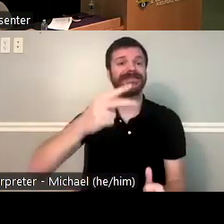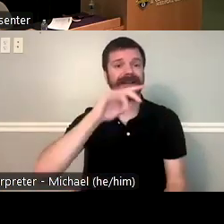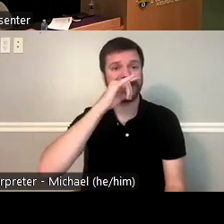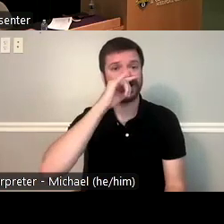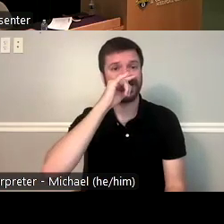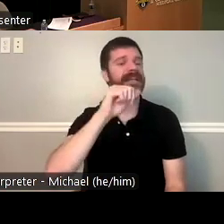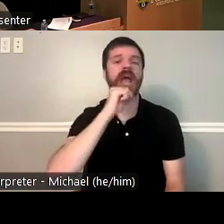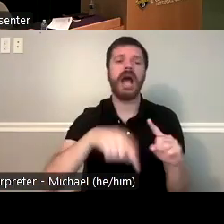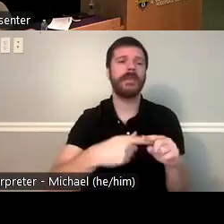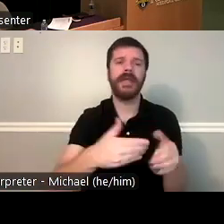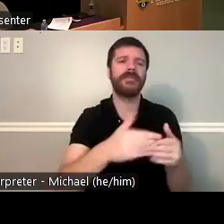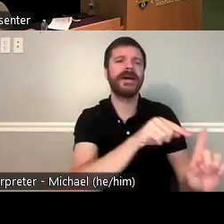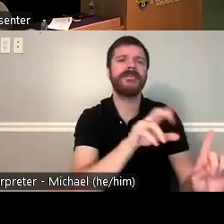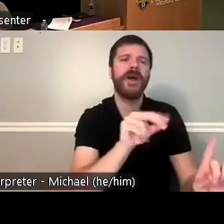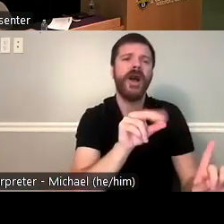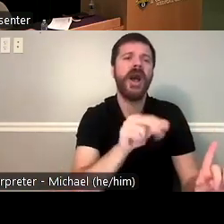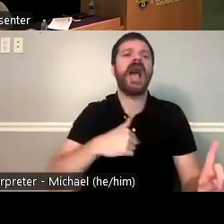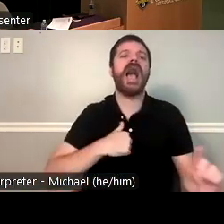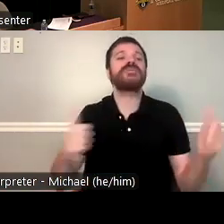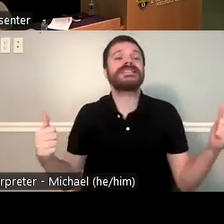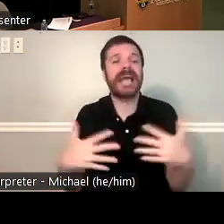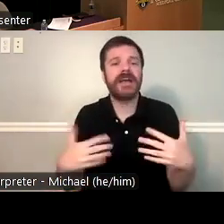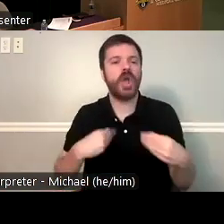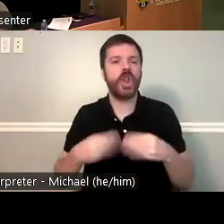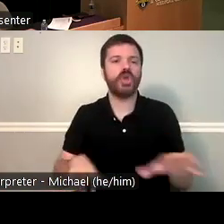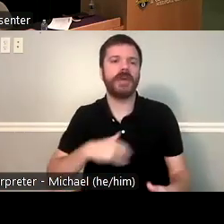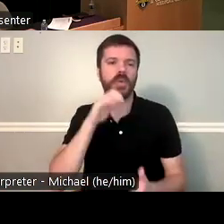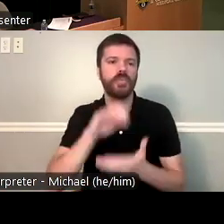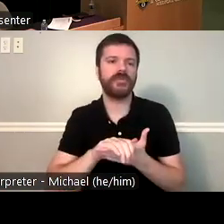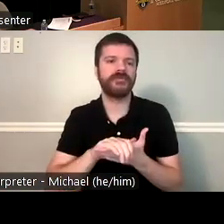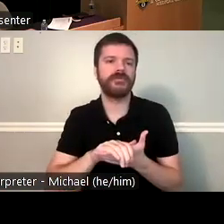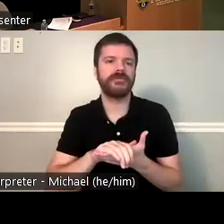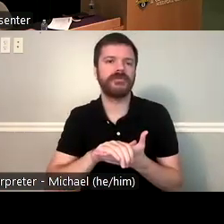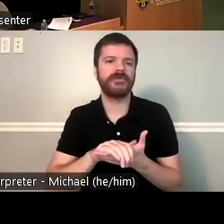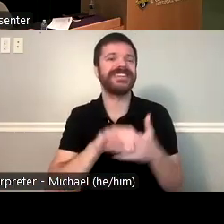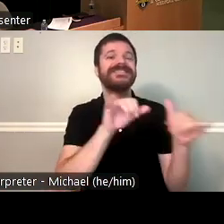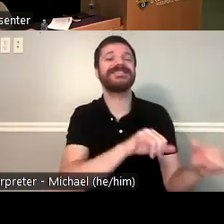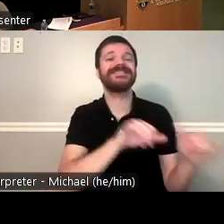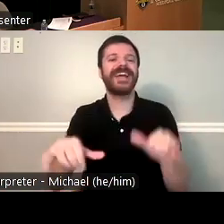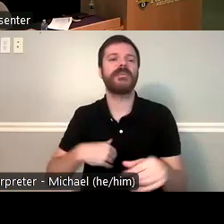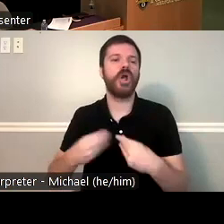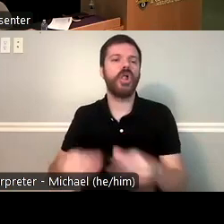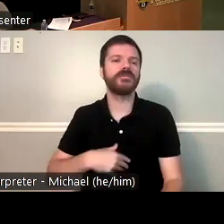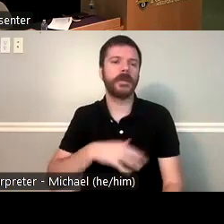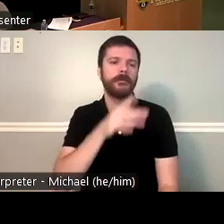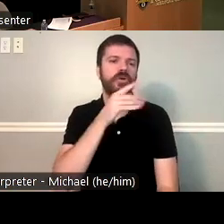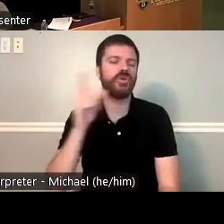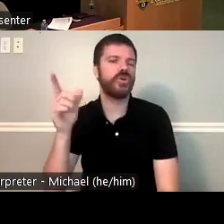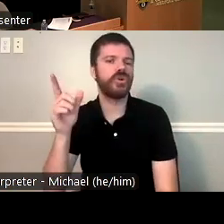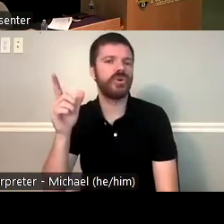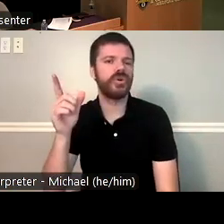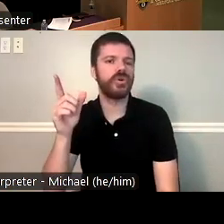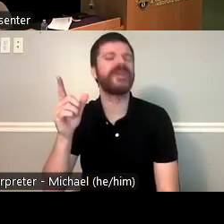the baby I was terrified I would lose my wife the same way I lost my mother so these are issues that